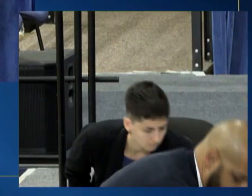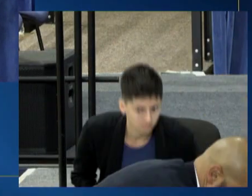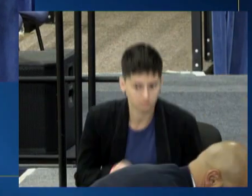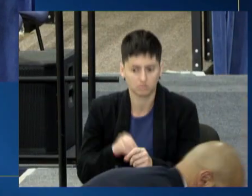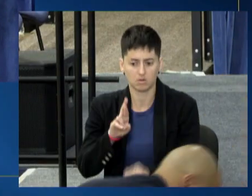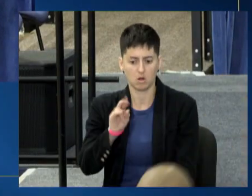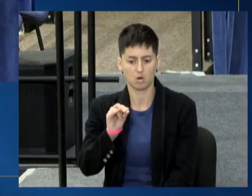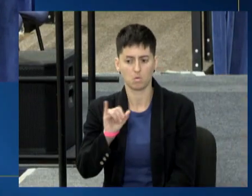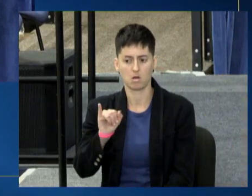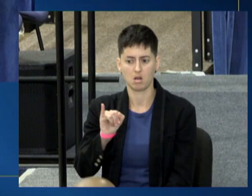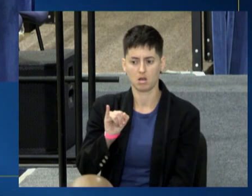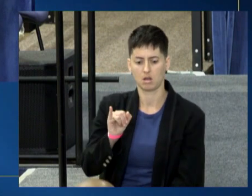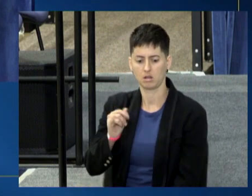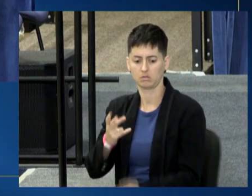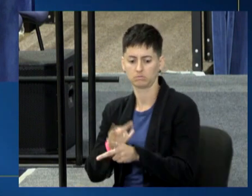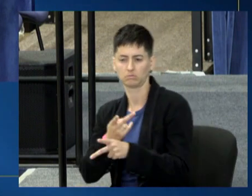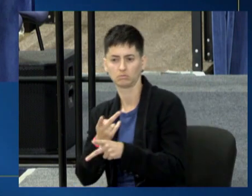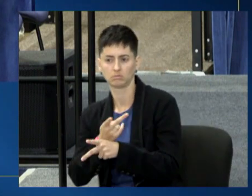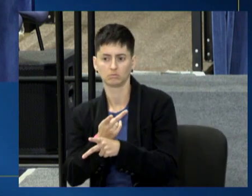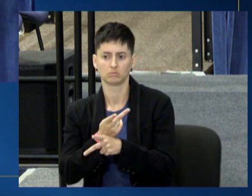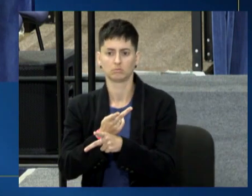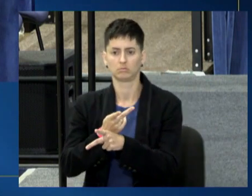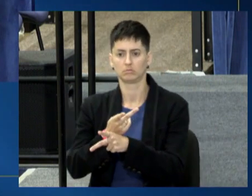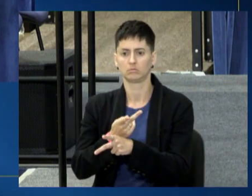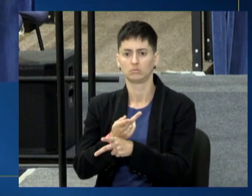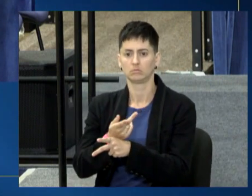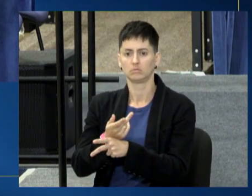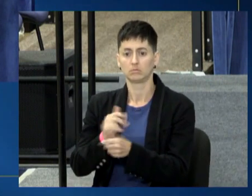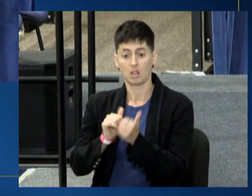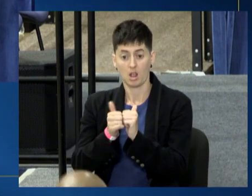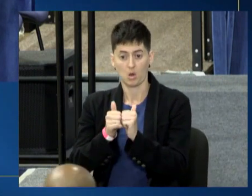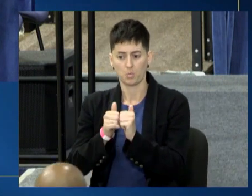such that we are giving people the incentive to do it. And this characterizes everything we